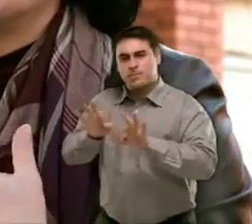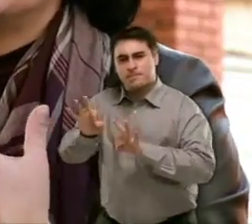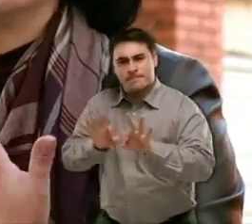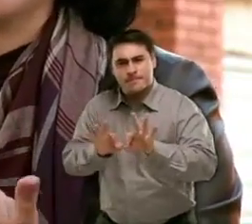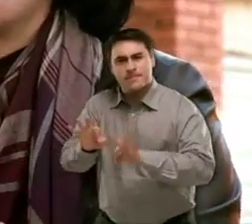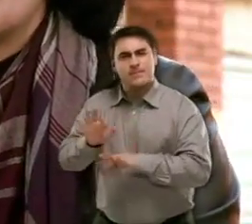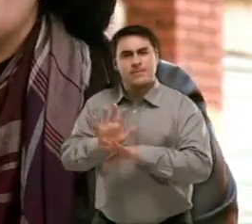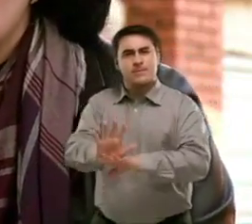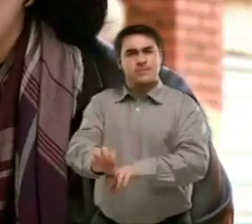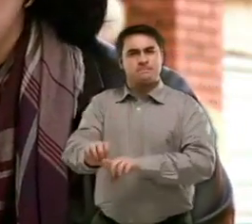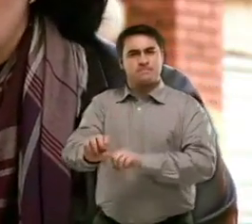I think it gives you a multitude of possibilities, that's inclusive education.